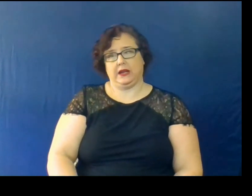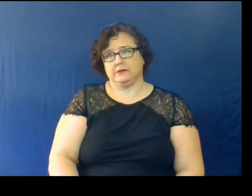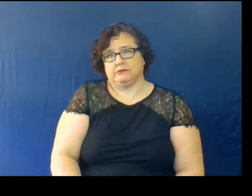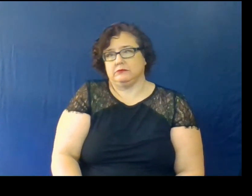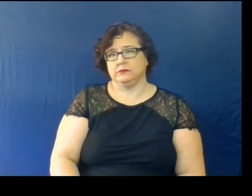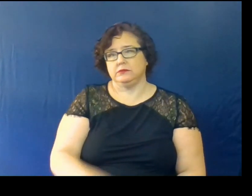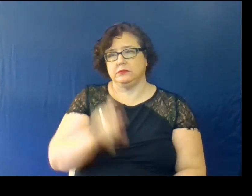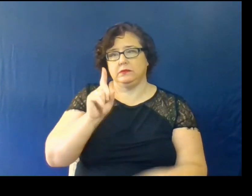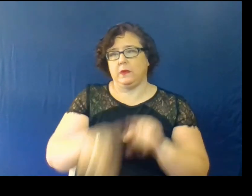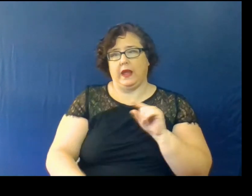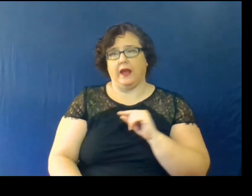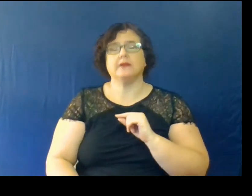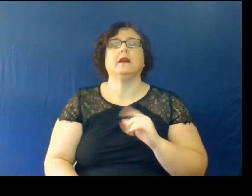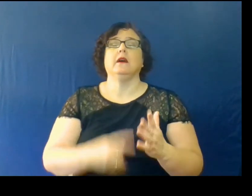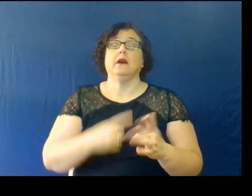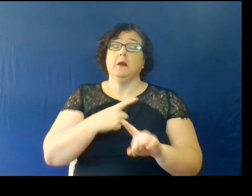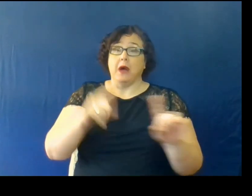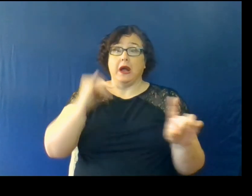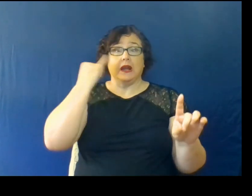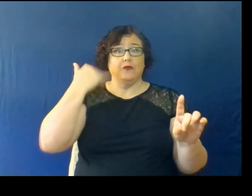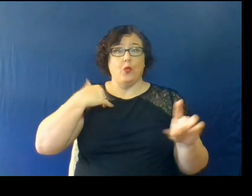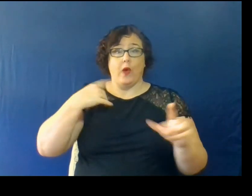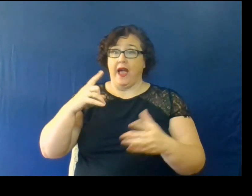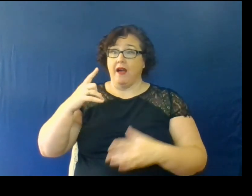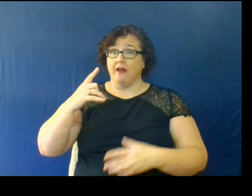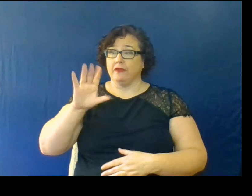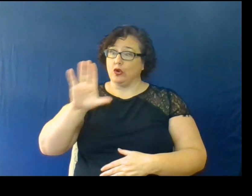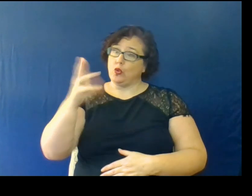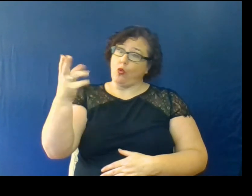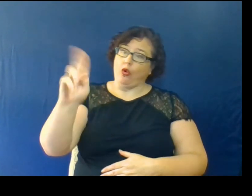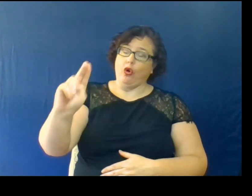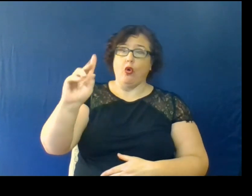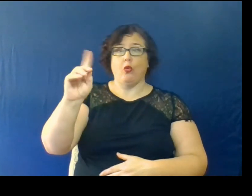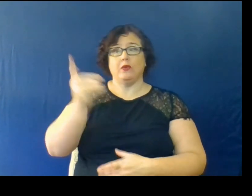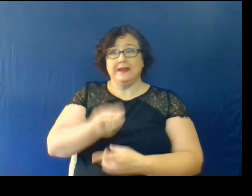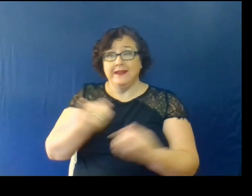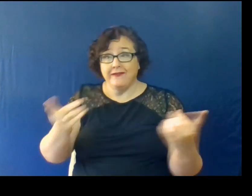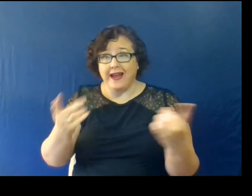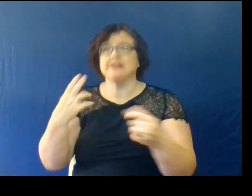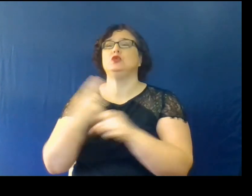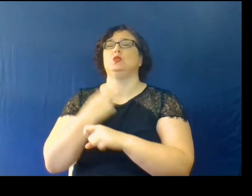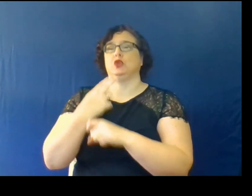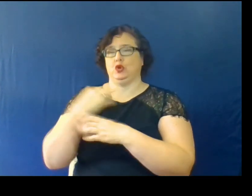but again anyone who has a device is able to use that to assist them in reviewing the ballot.